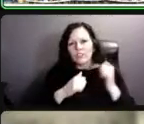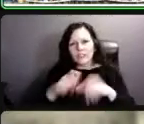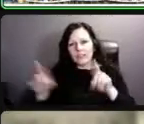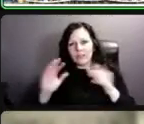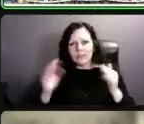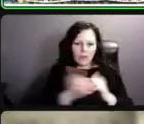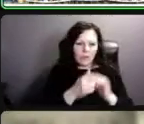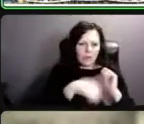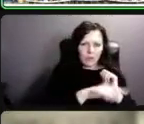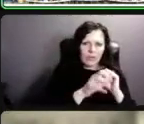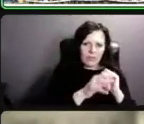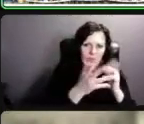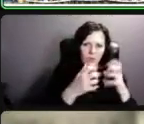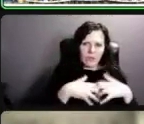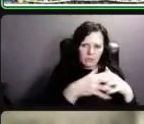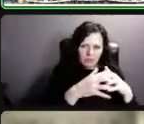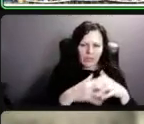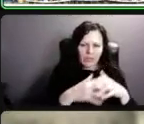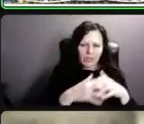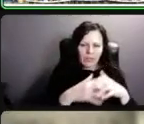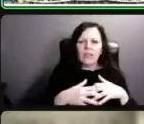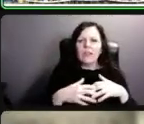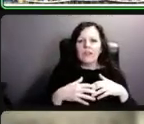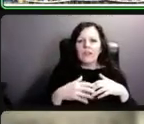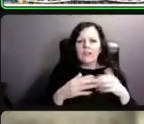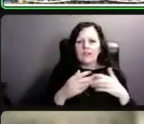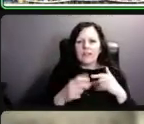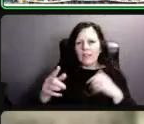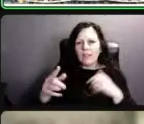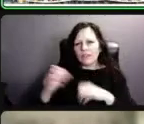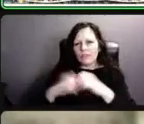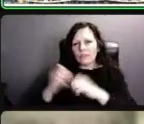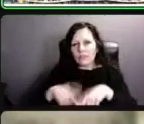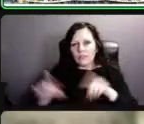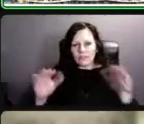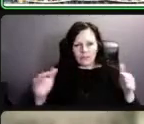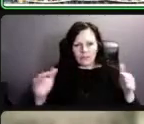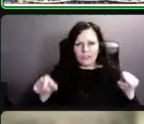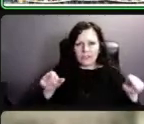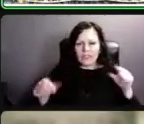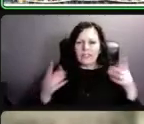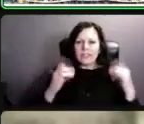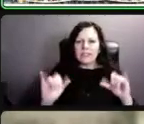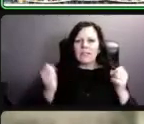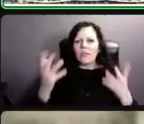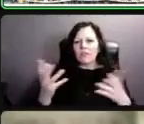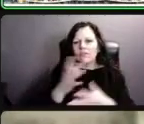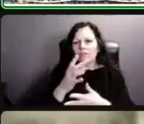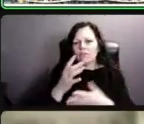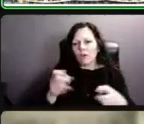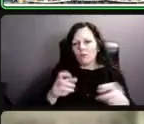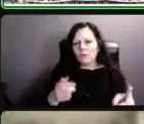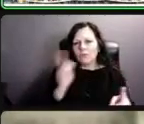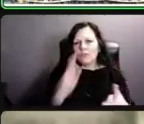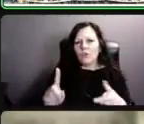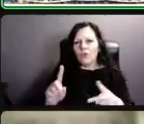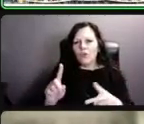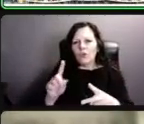THERE'S REAL OPPORTUNITIES EVEN IF THEY DO STRUCTURALLY DIFFERENT FROM HOW YOU GUYS.